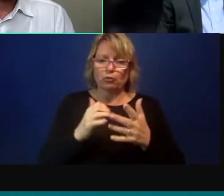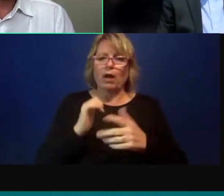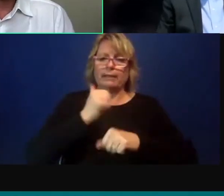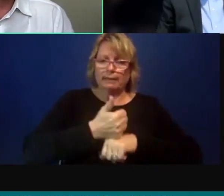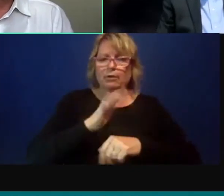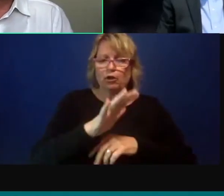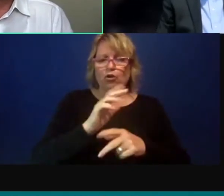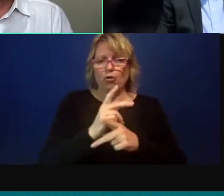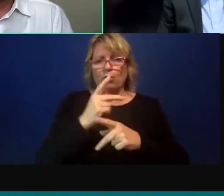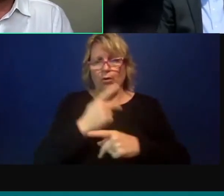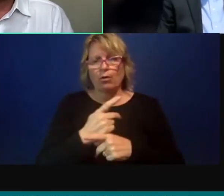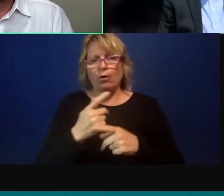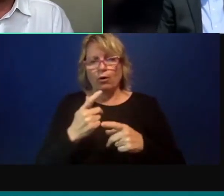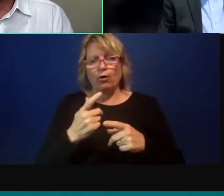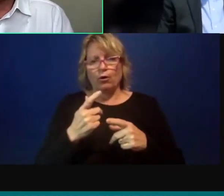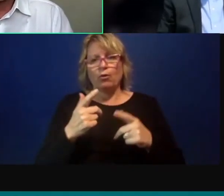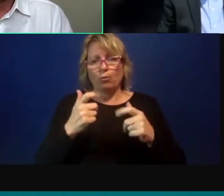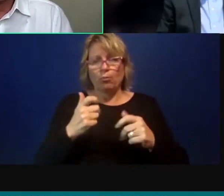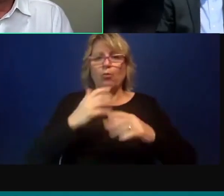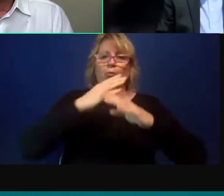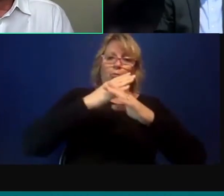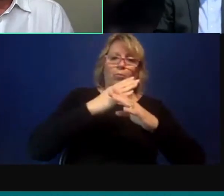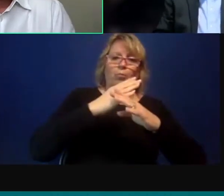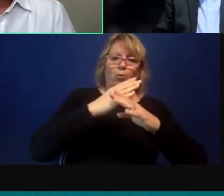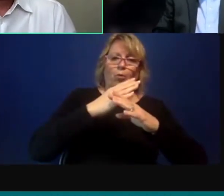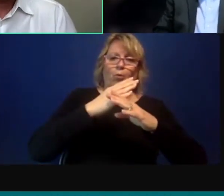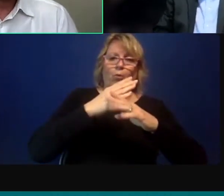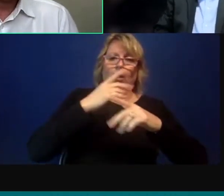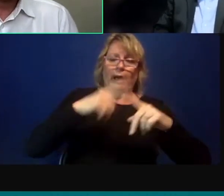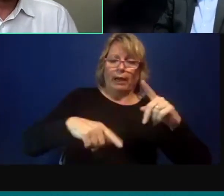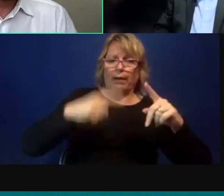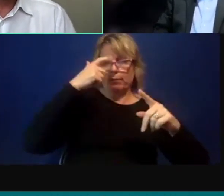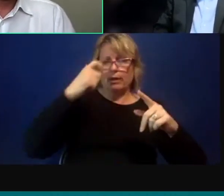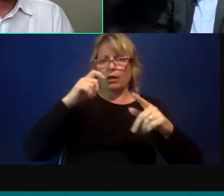is quickly becoming prohibitive to the point that as a society, we have to ask ourselves,